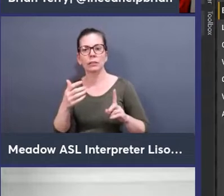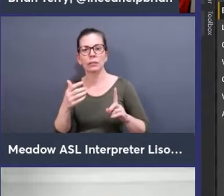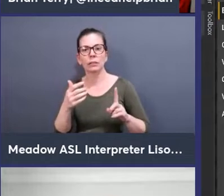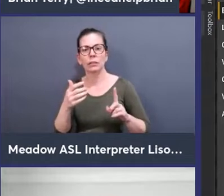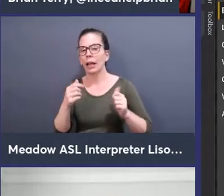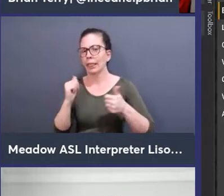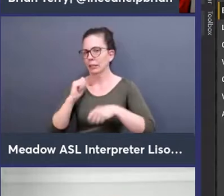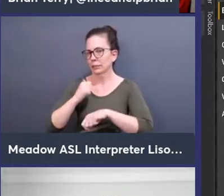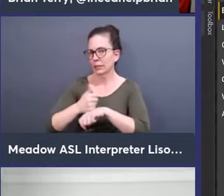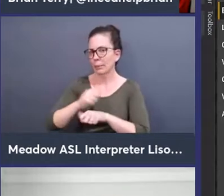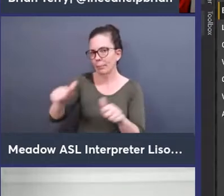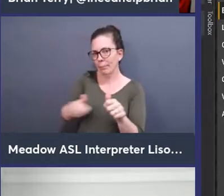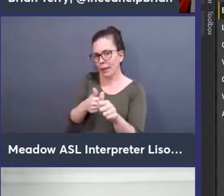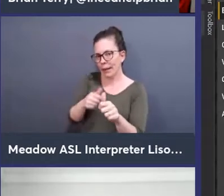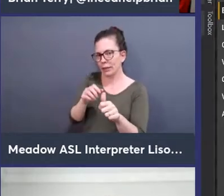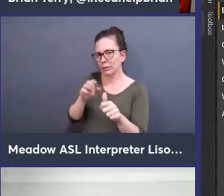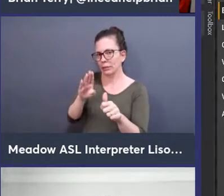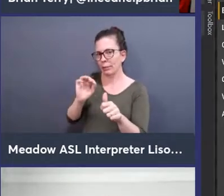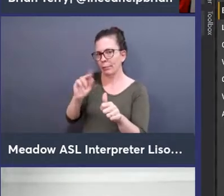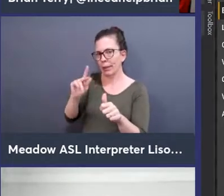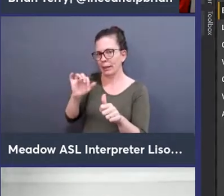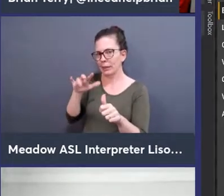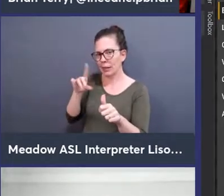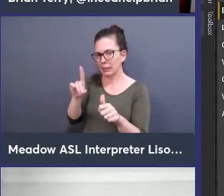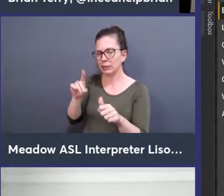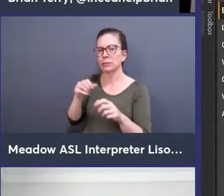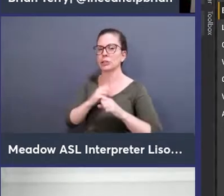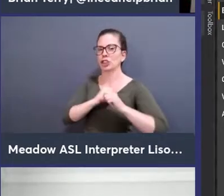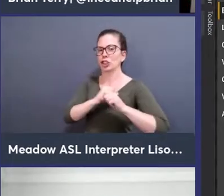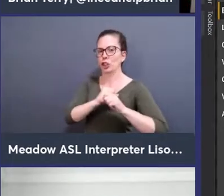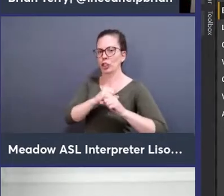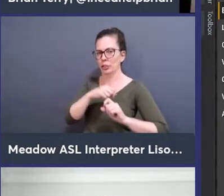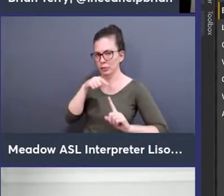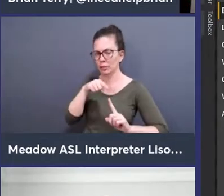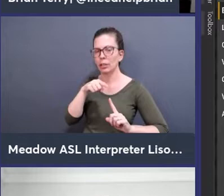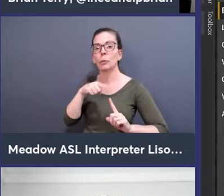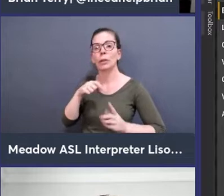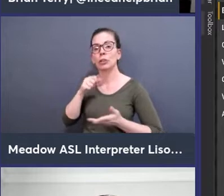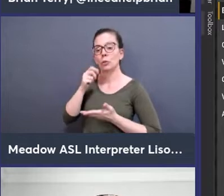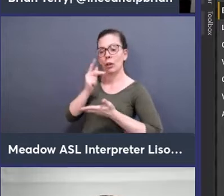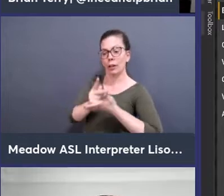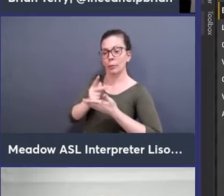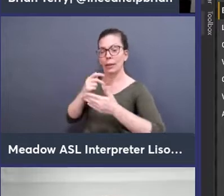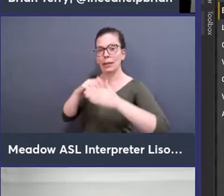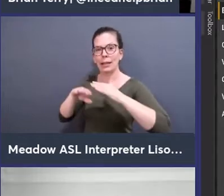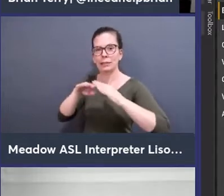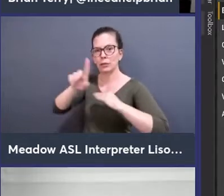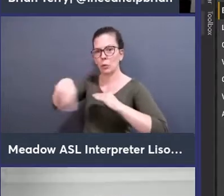in the backend is secure and only authorized access is available to it.